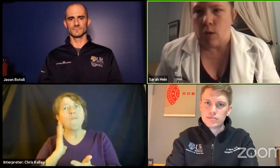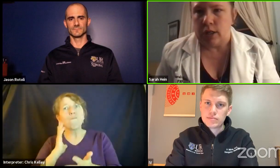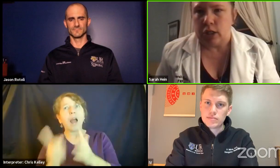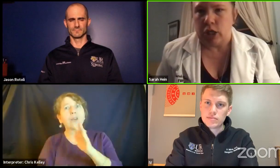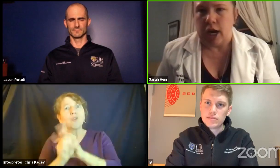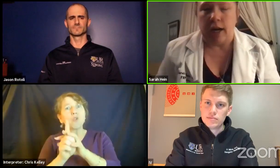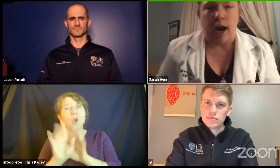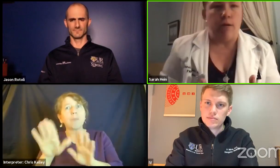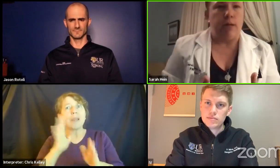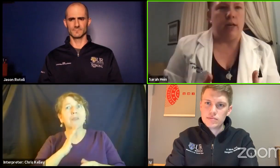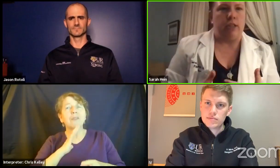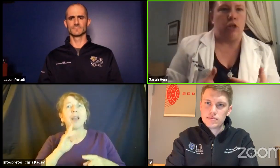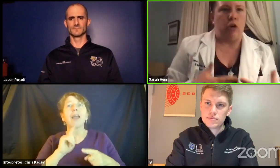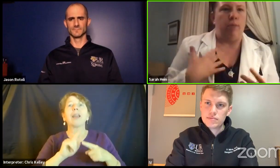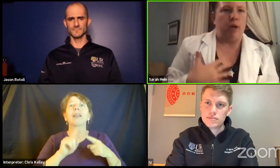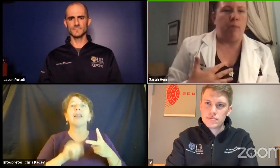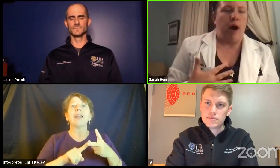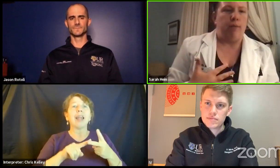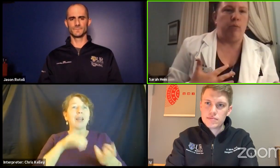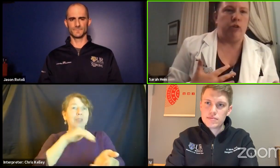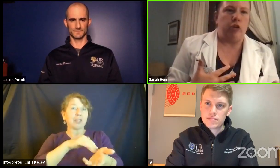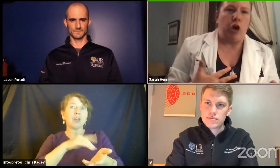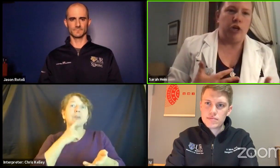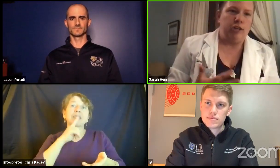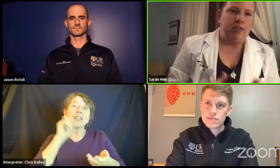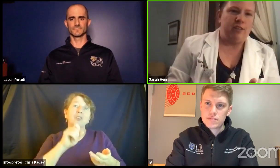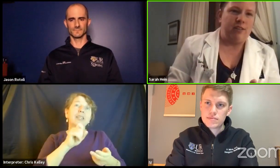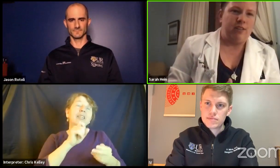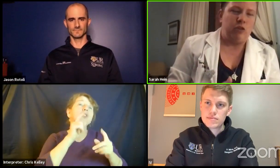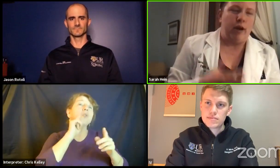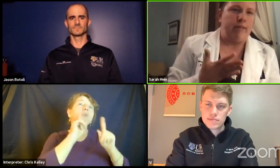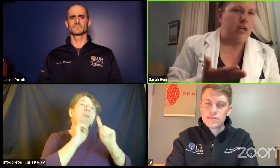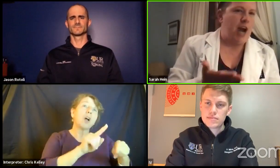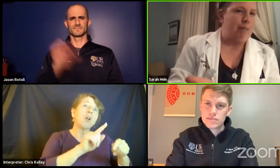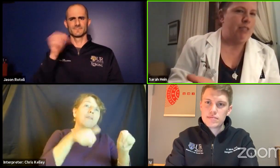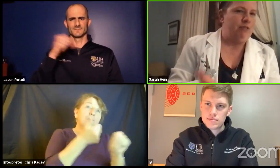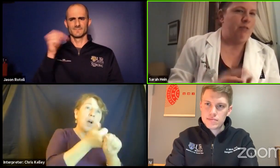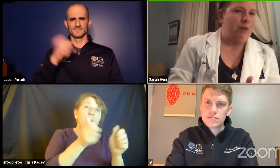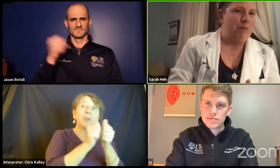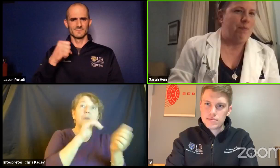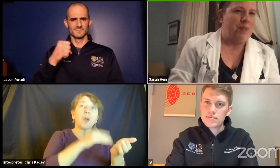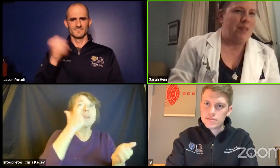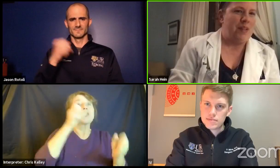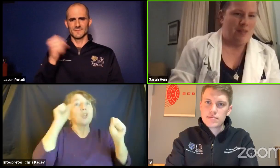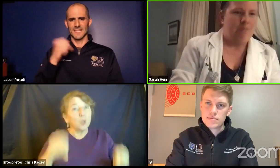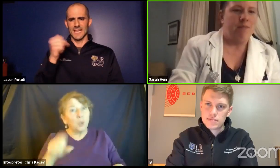having a lot of chest pain so they went to the emergency room and their doctor finally